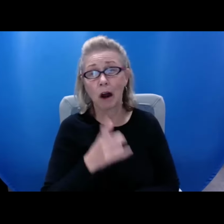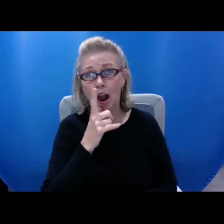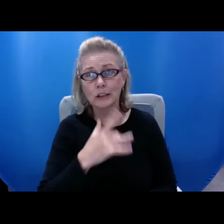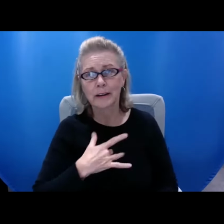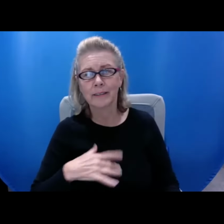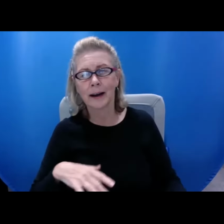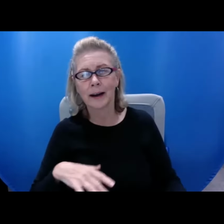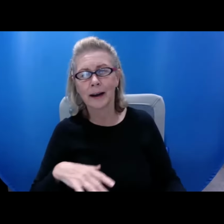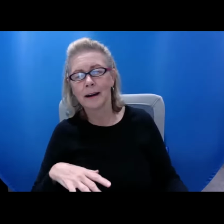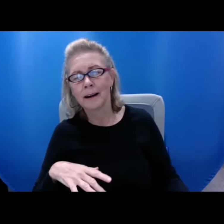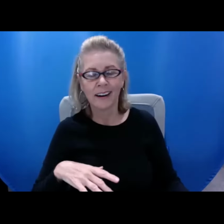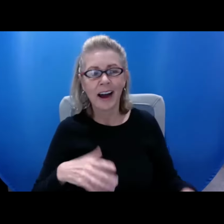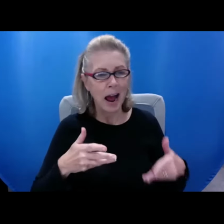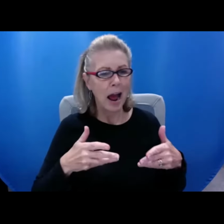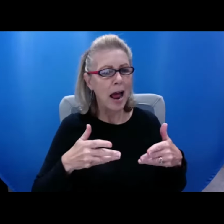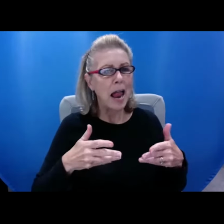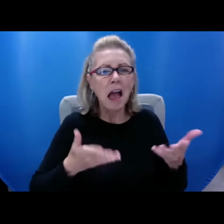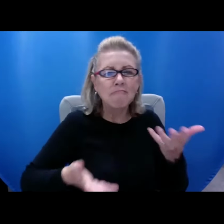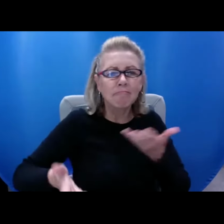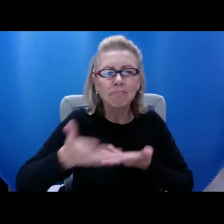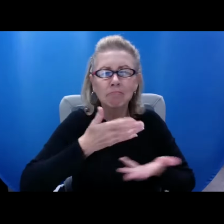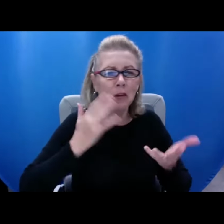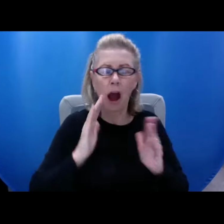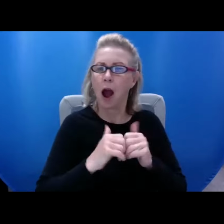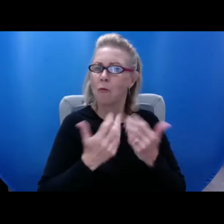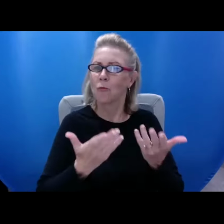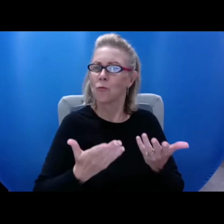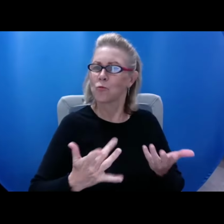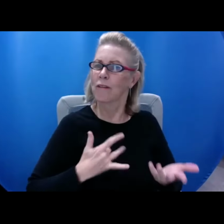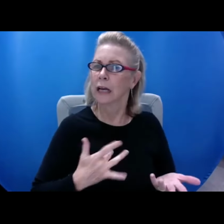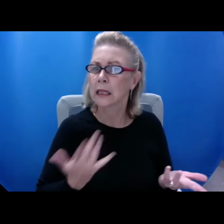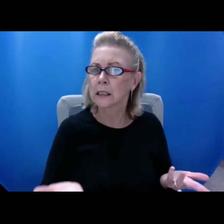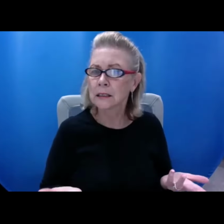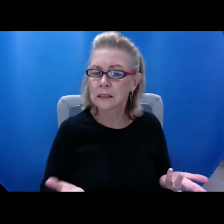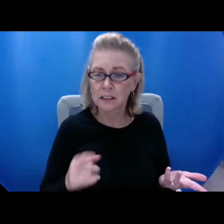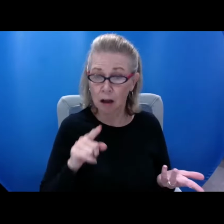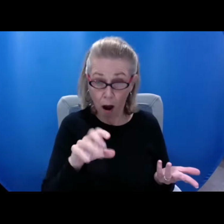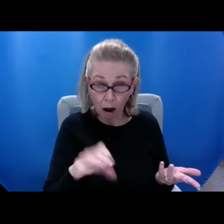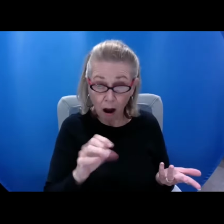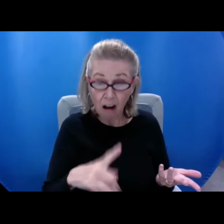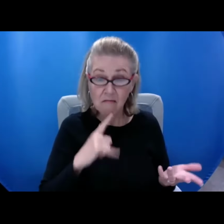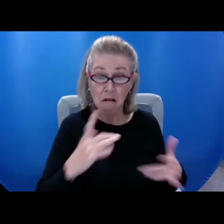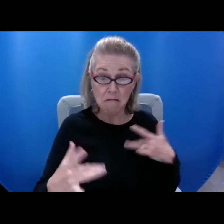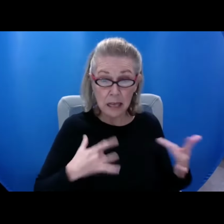room know that you're here, how you feeling, excited, all right, nervous, chill.